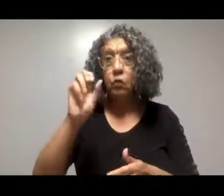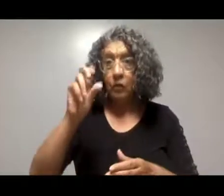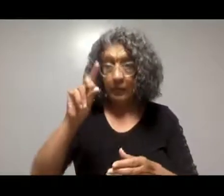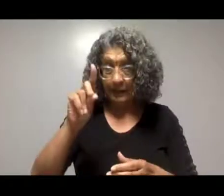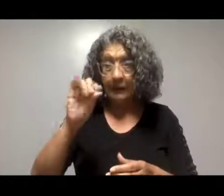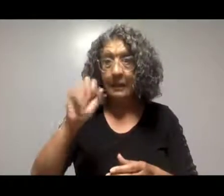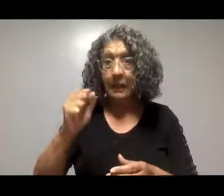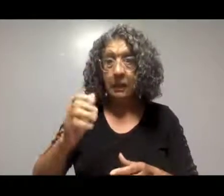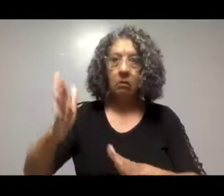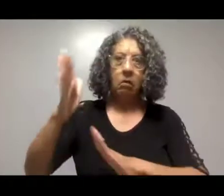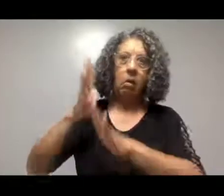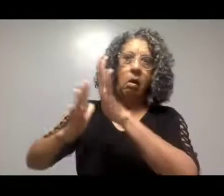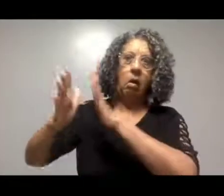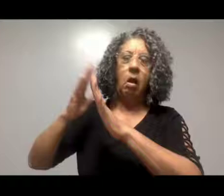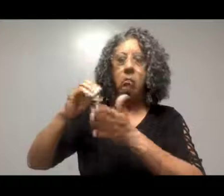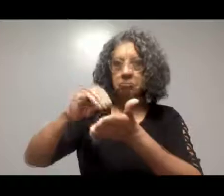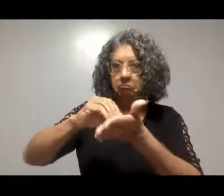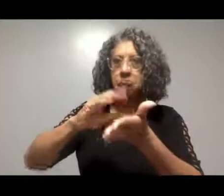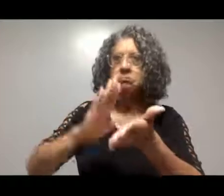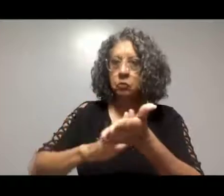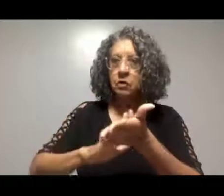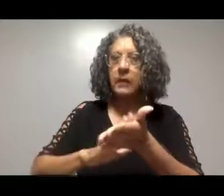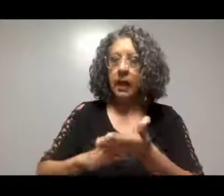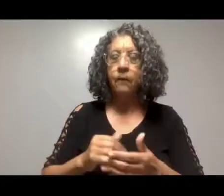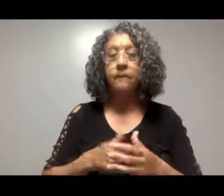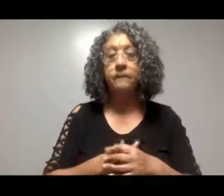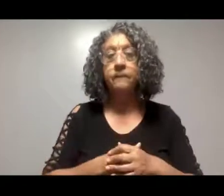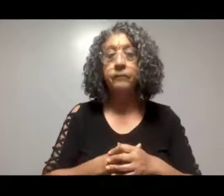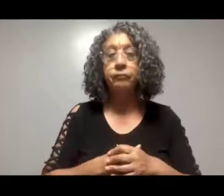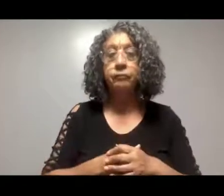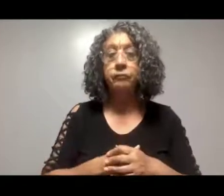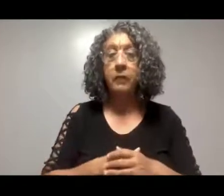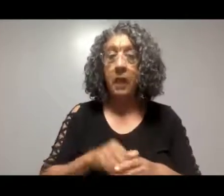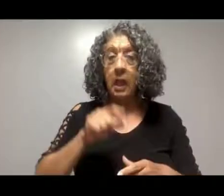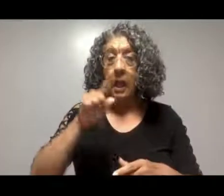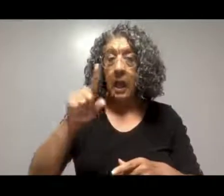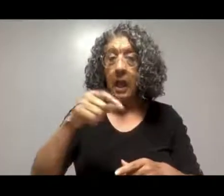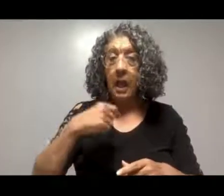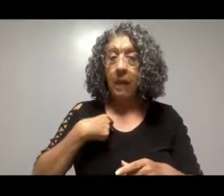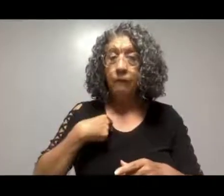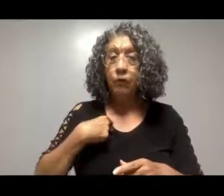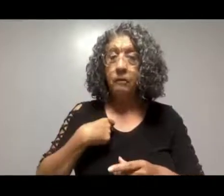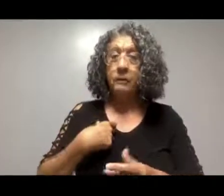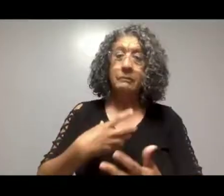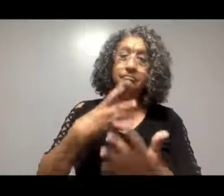If you haven't, you could say no. If you have a long time ago then put down yes.